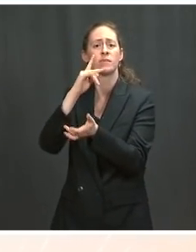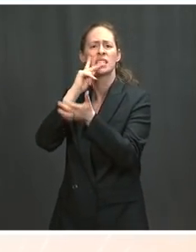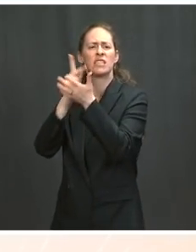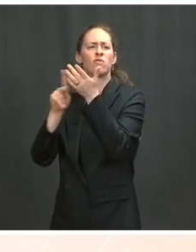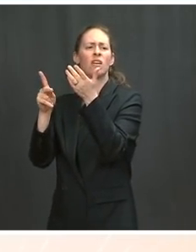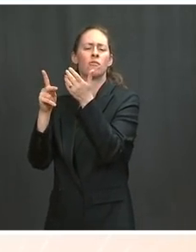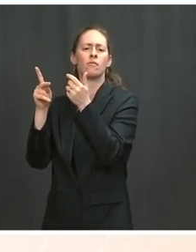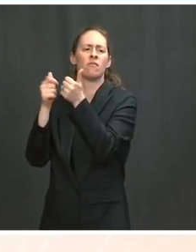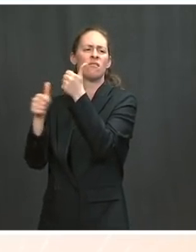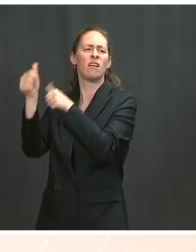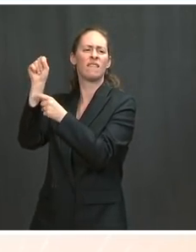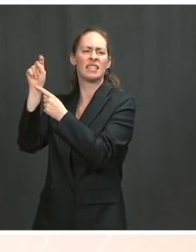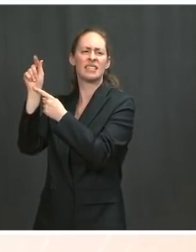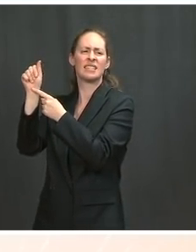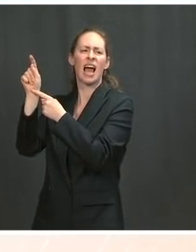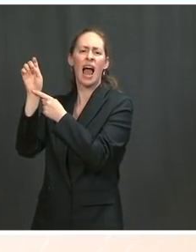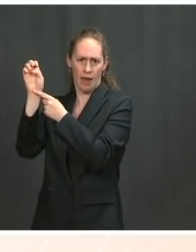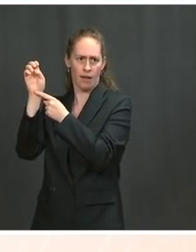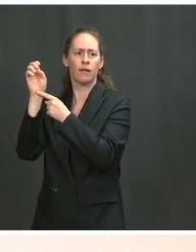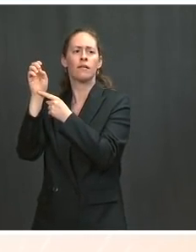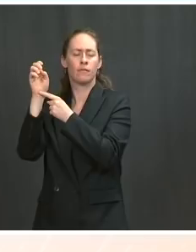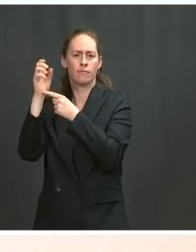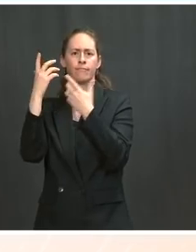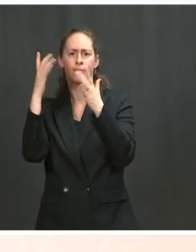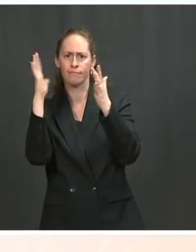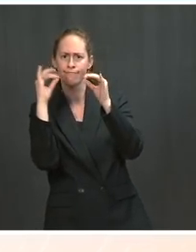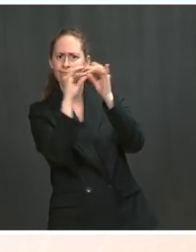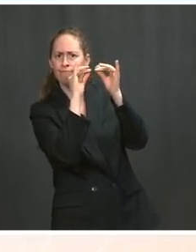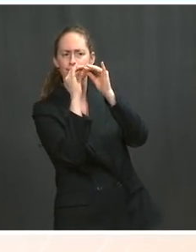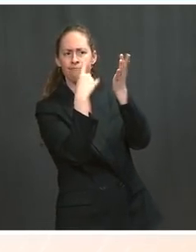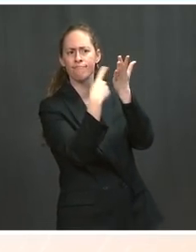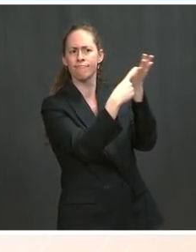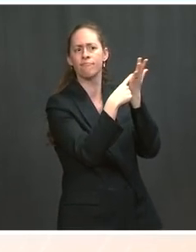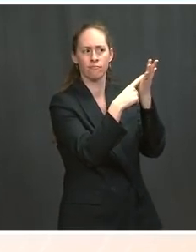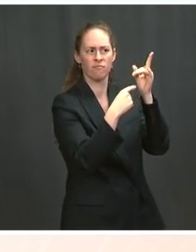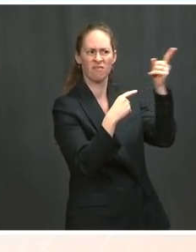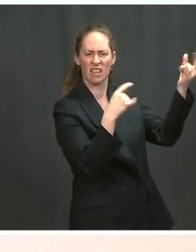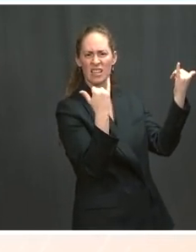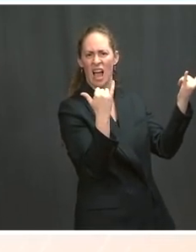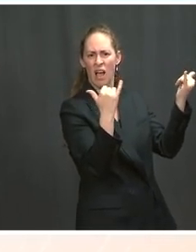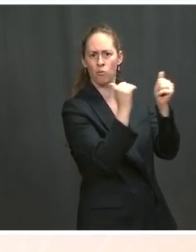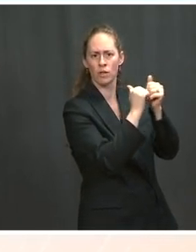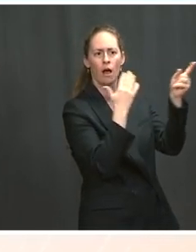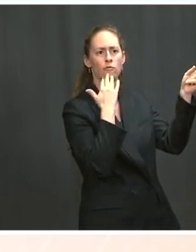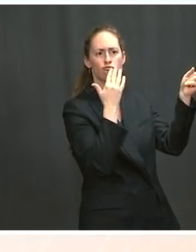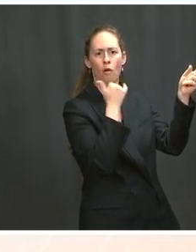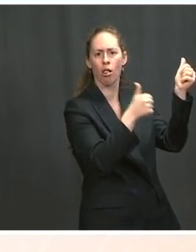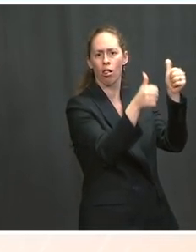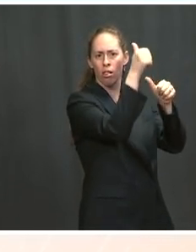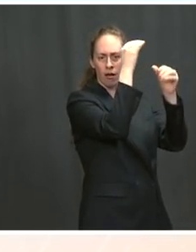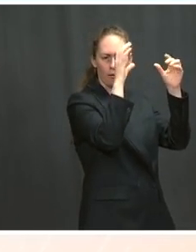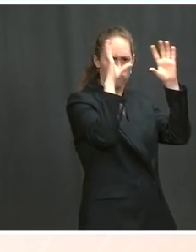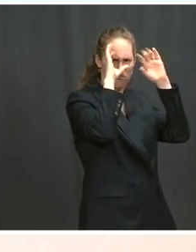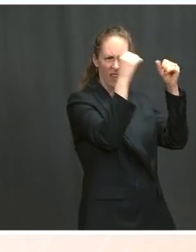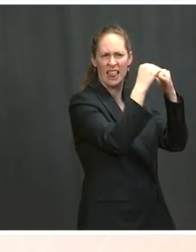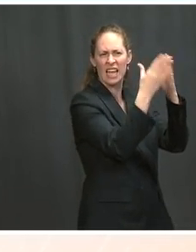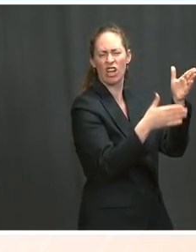And our role is to -- going to continue to work not just with the Israelis and the Palestinians -- have the discussions, move toward de-escalation --